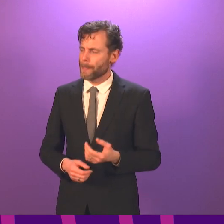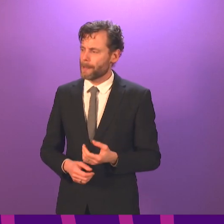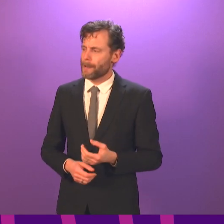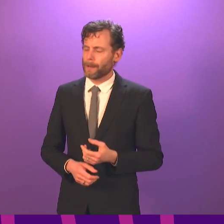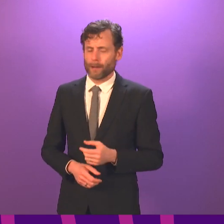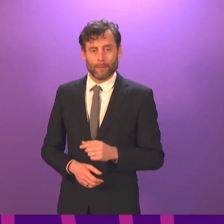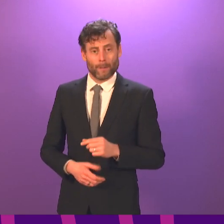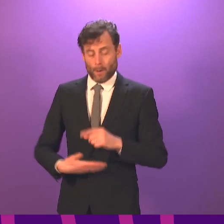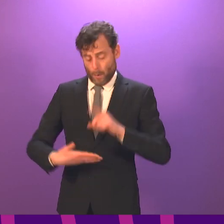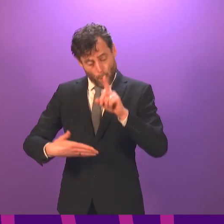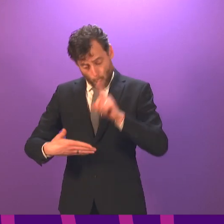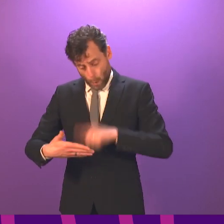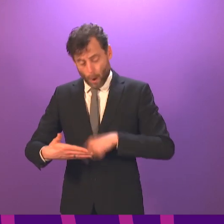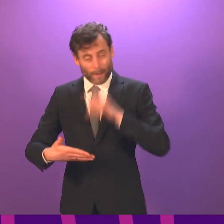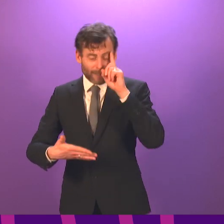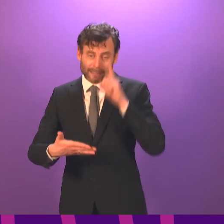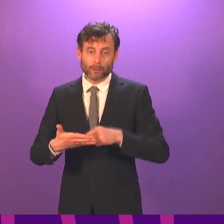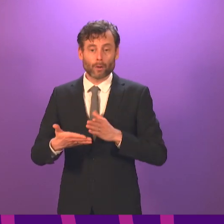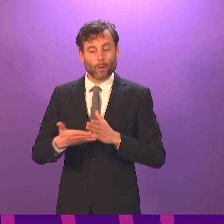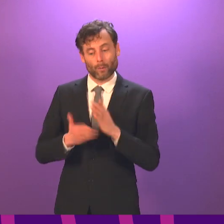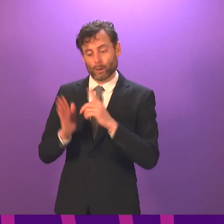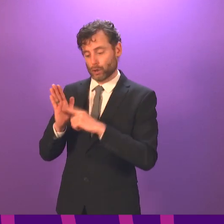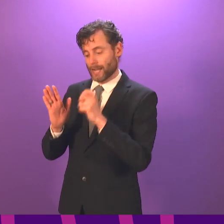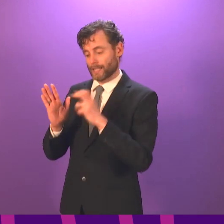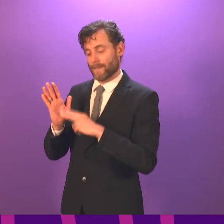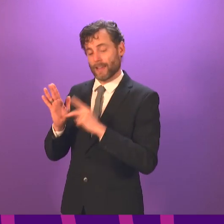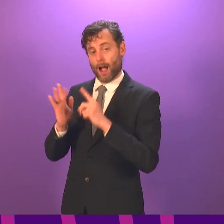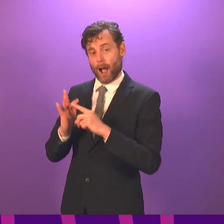The decisions are all being guided by the JCVI prioritisation list. There are some issues.